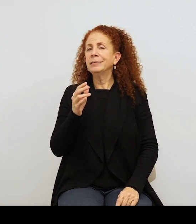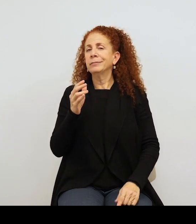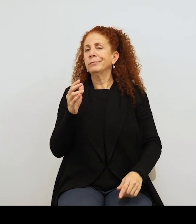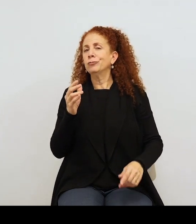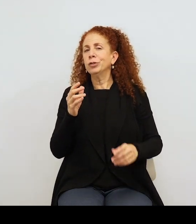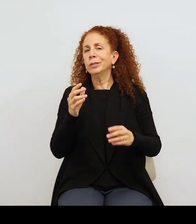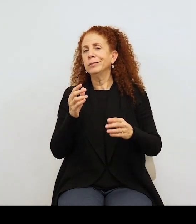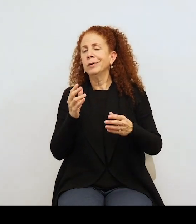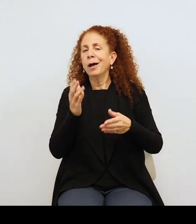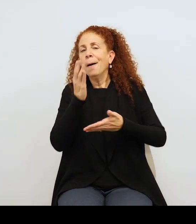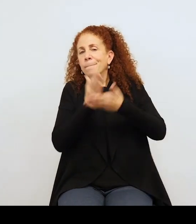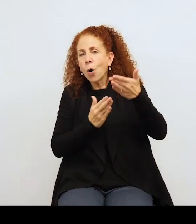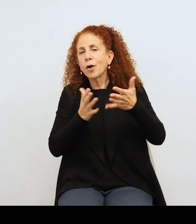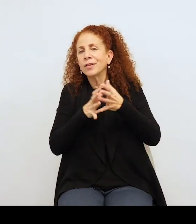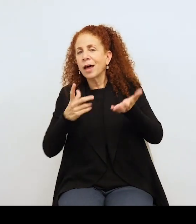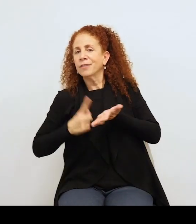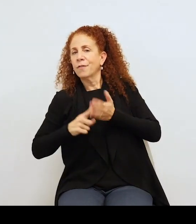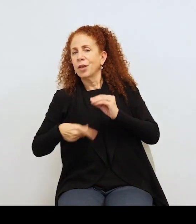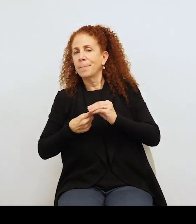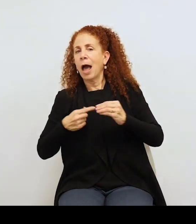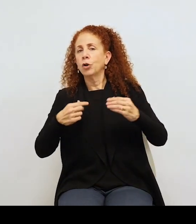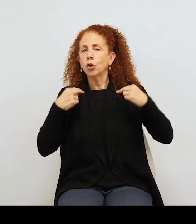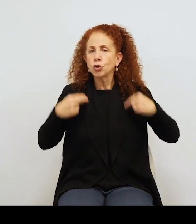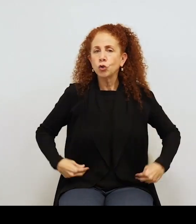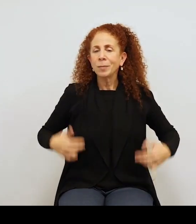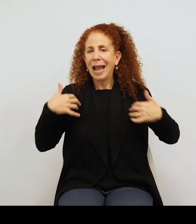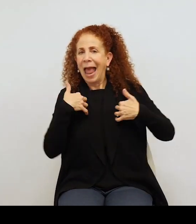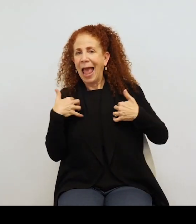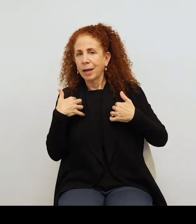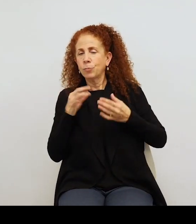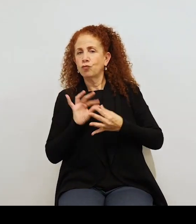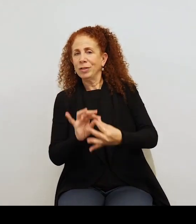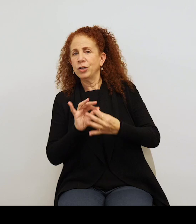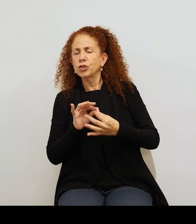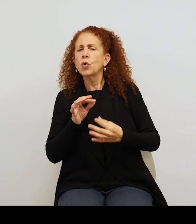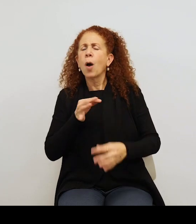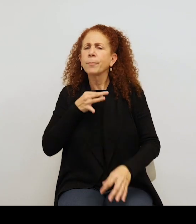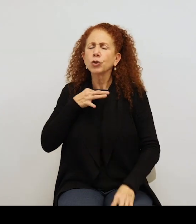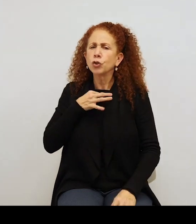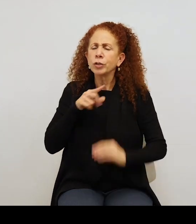around human-animal relations. And so I'm particularly curious about how